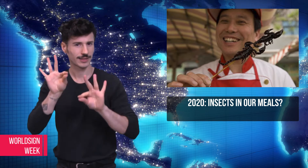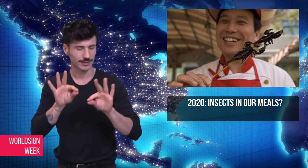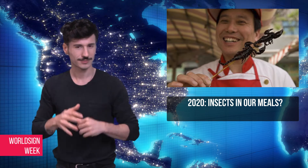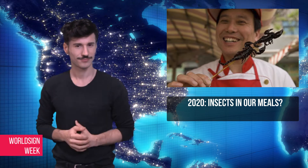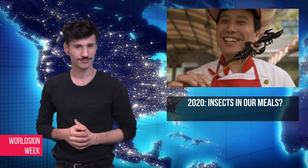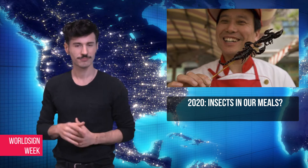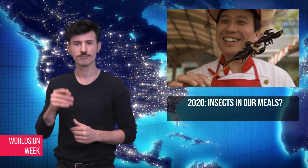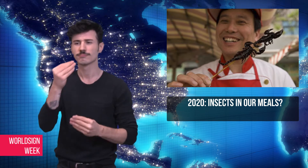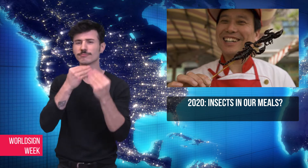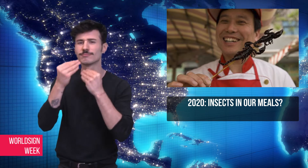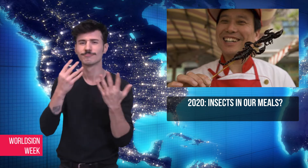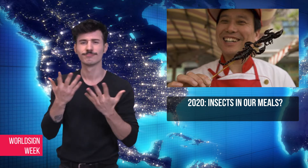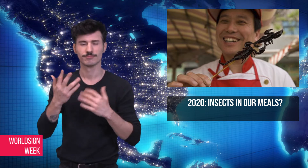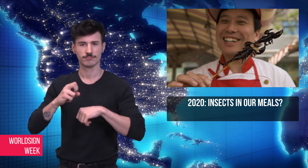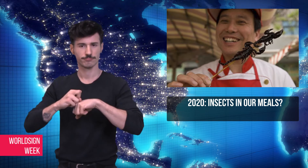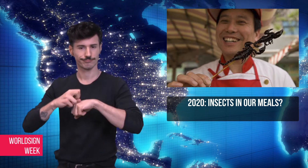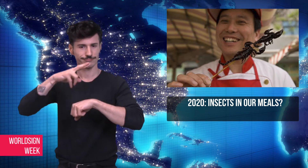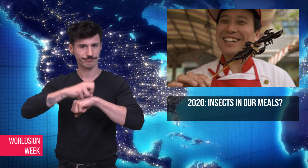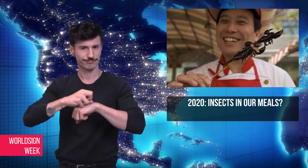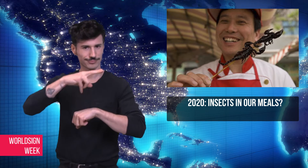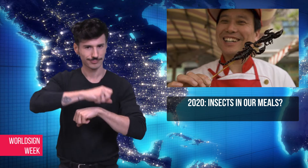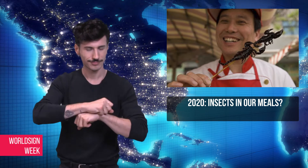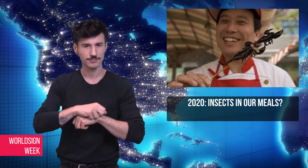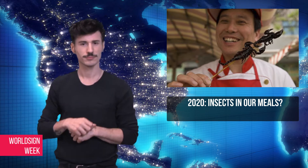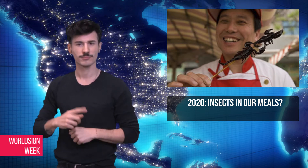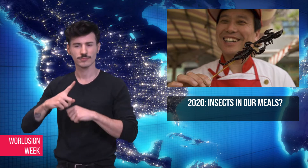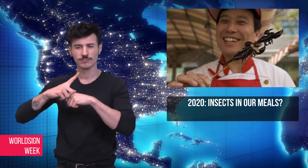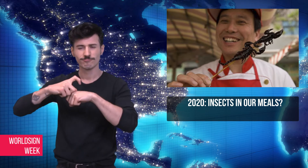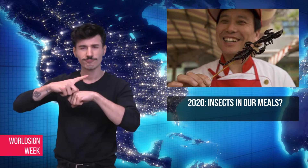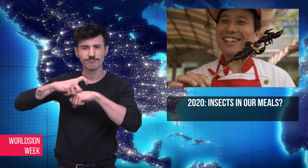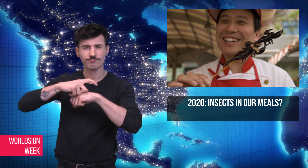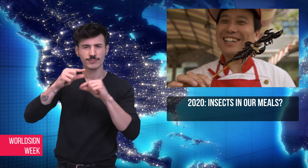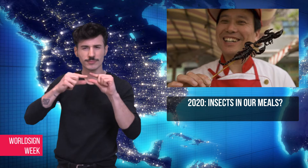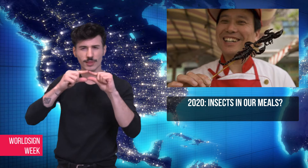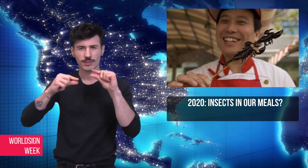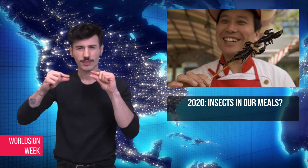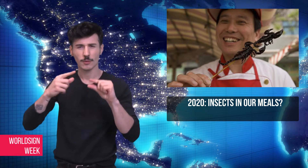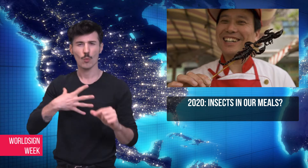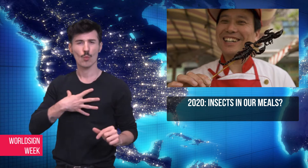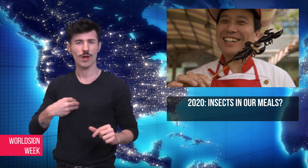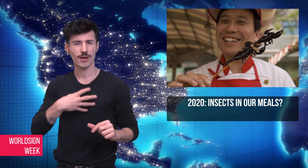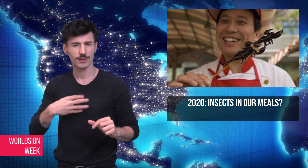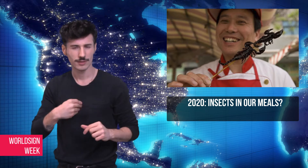[Alessio]: Insects are coming to the United Kingdom.